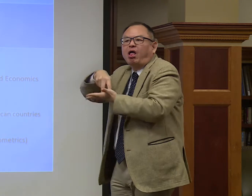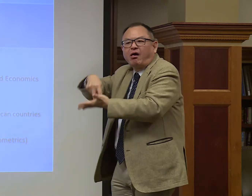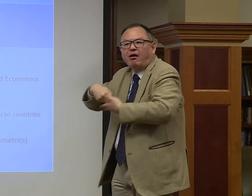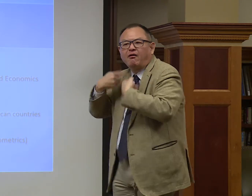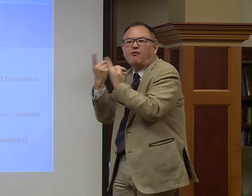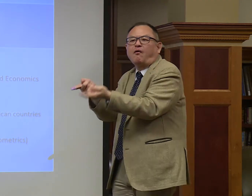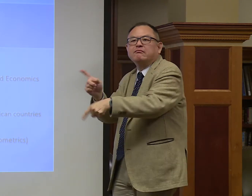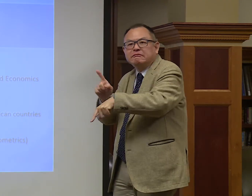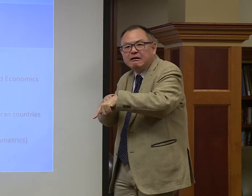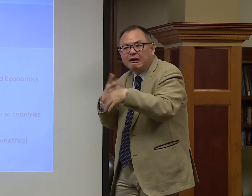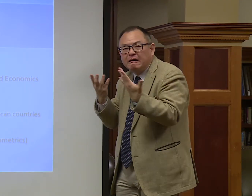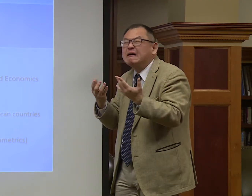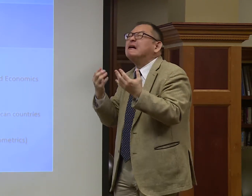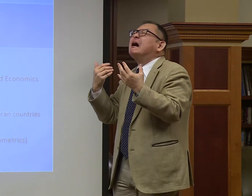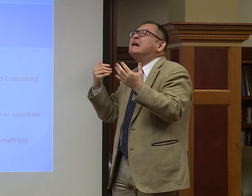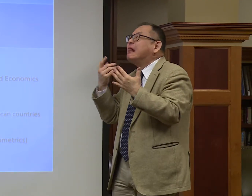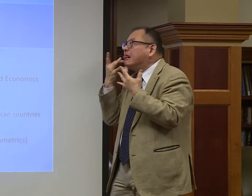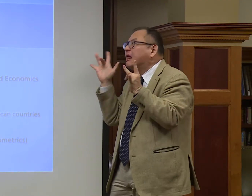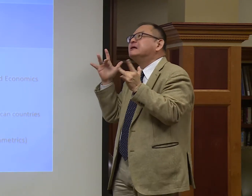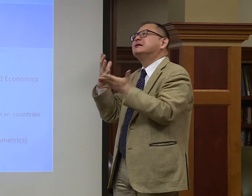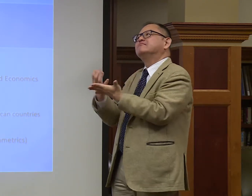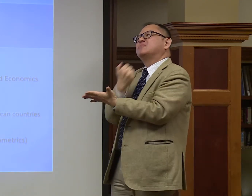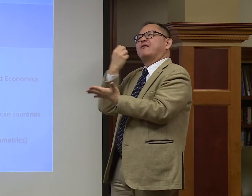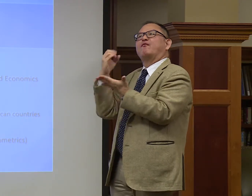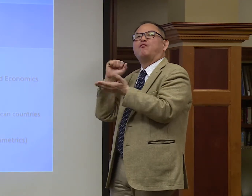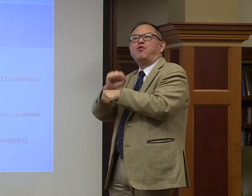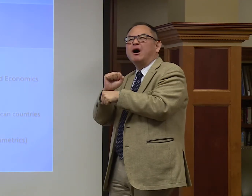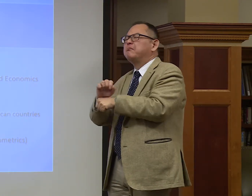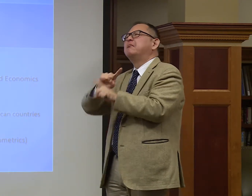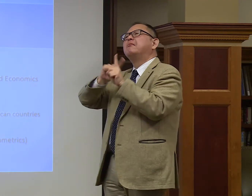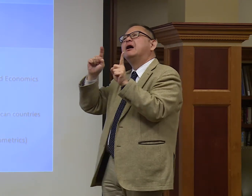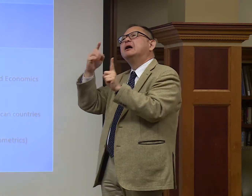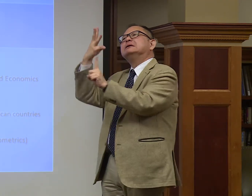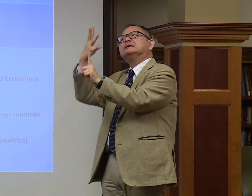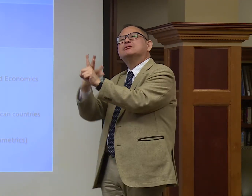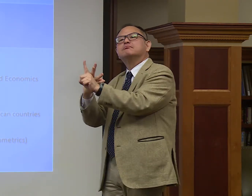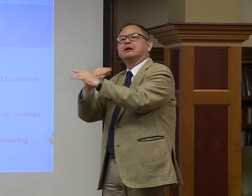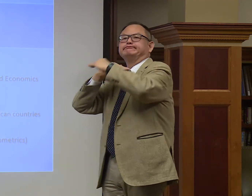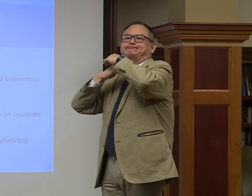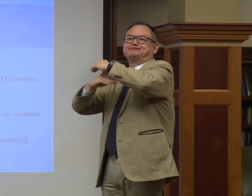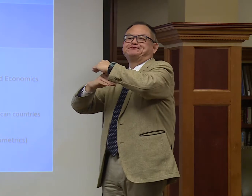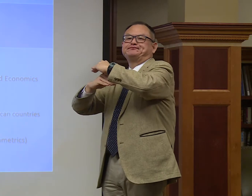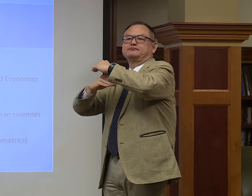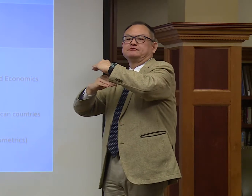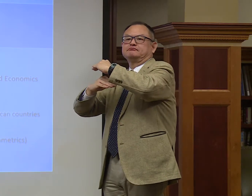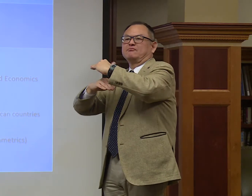and I realized that I was lucky to have the work that I had,